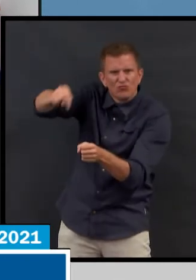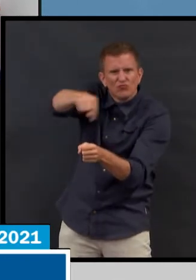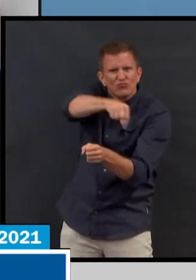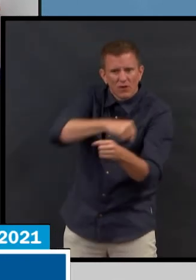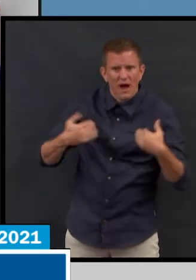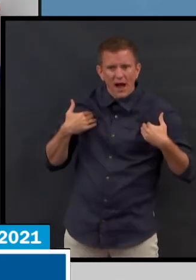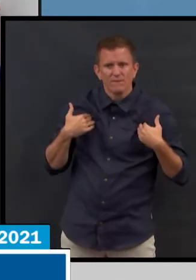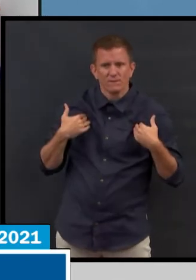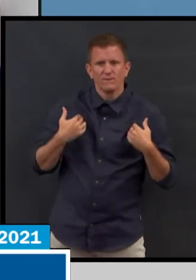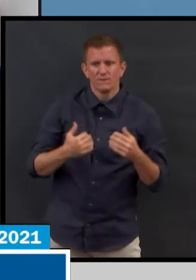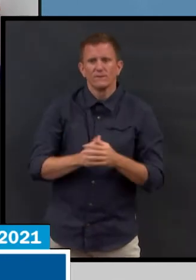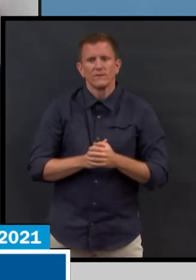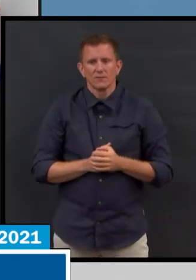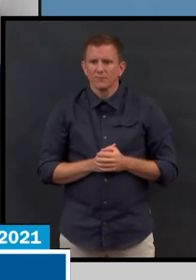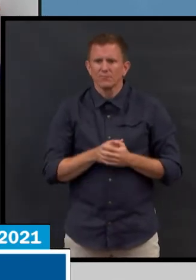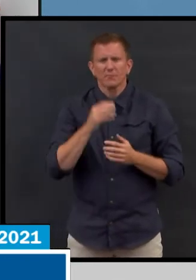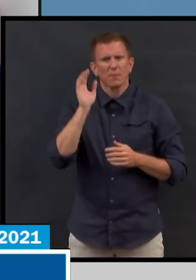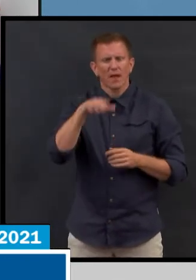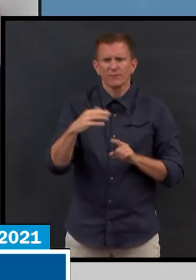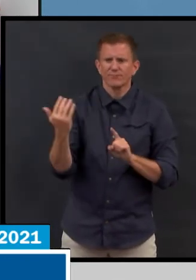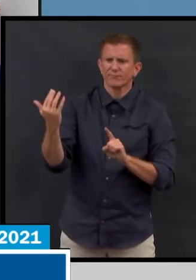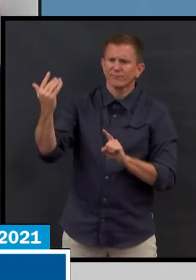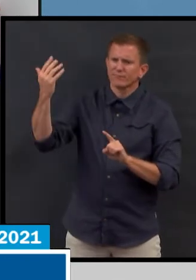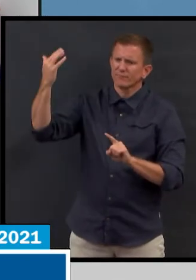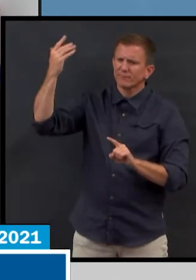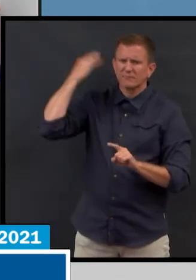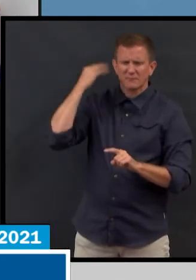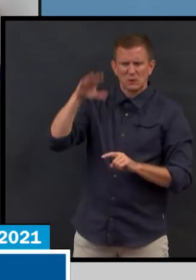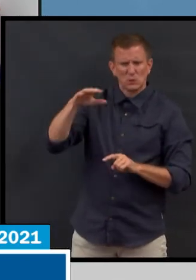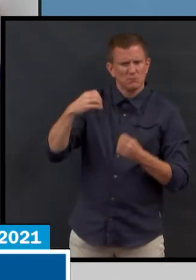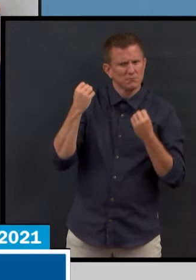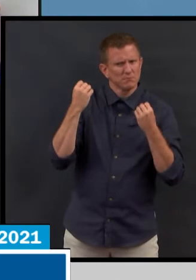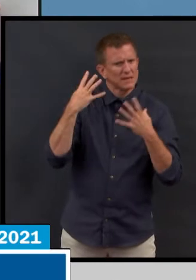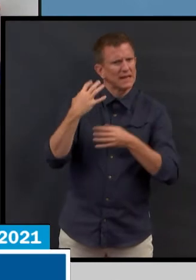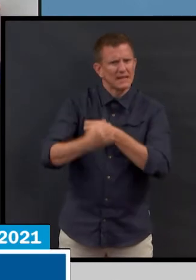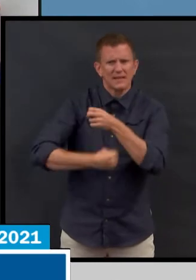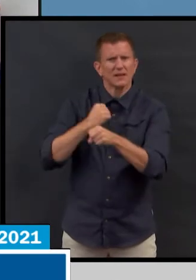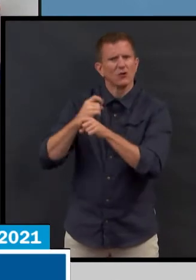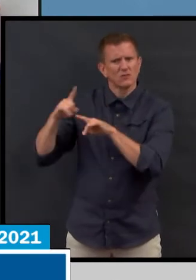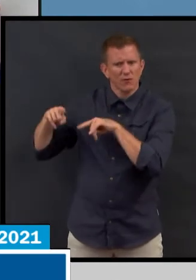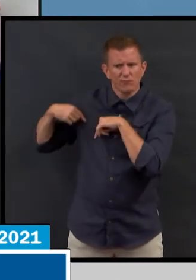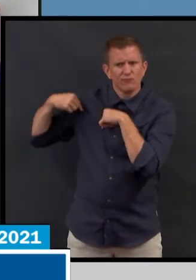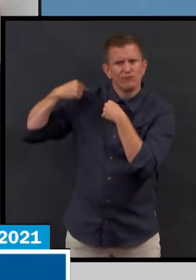herndon's uh really dedicated efforts we really appreciate his attention to affordability here